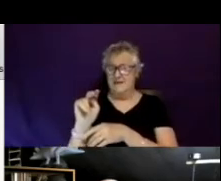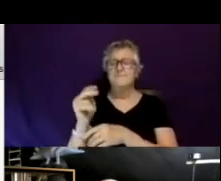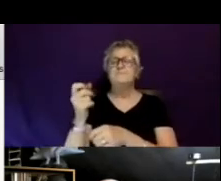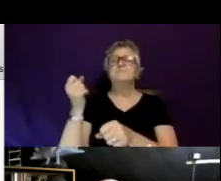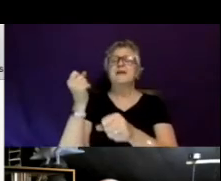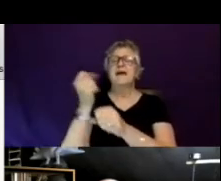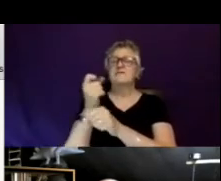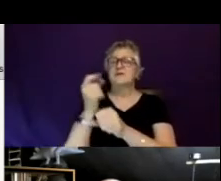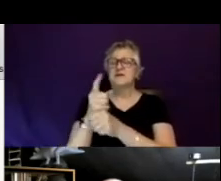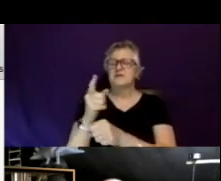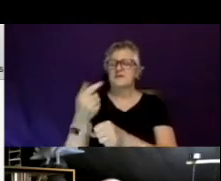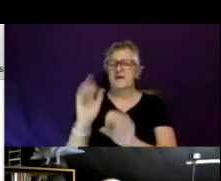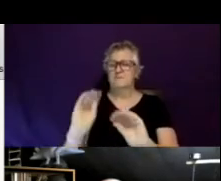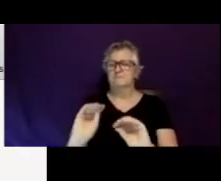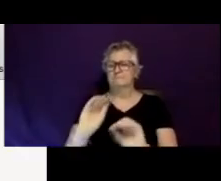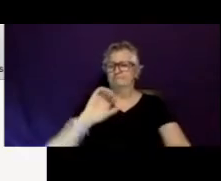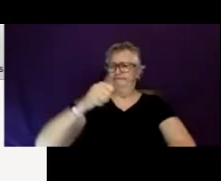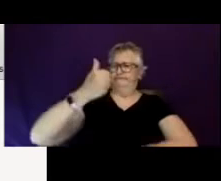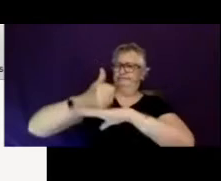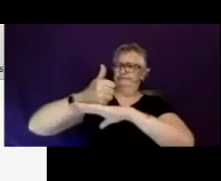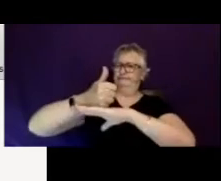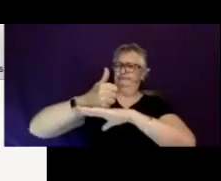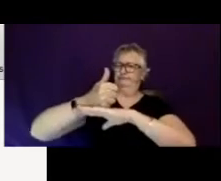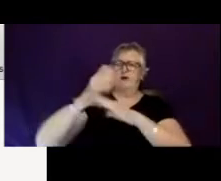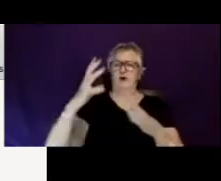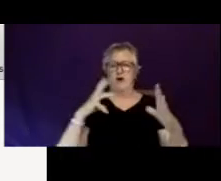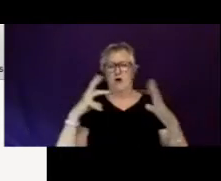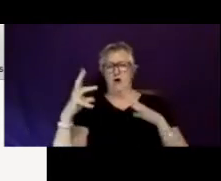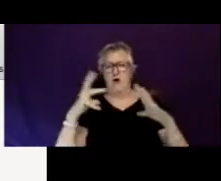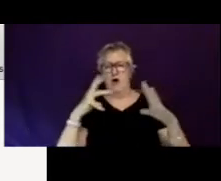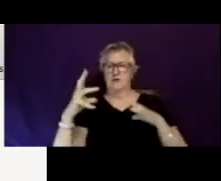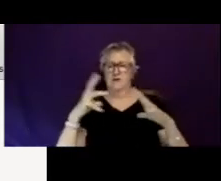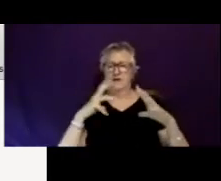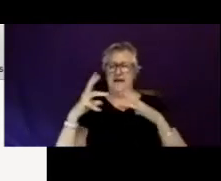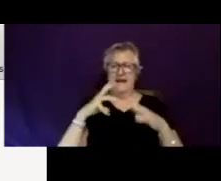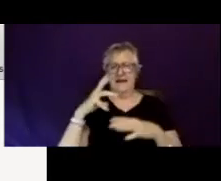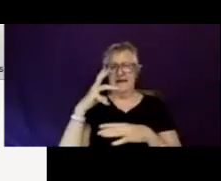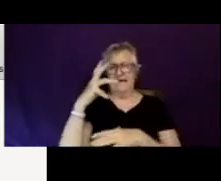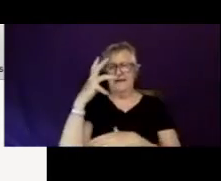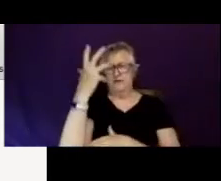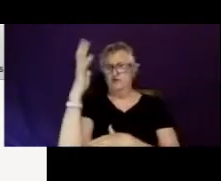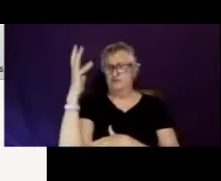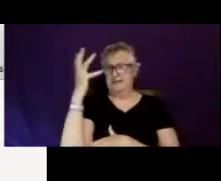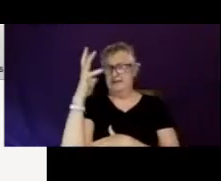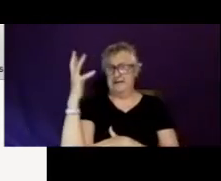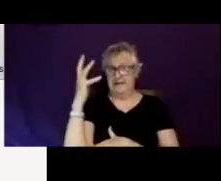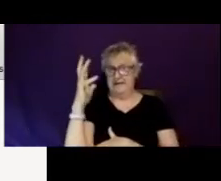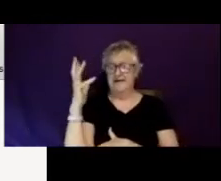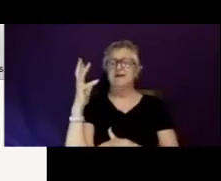and they had me, uh, make a piece, tree topper for the peace tree. That's what that is. Nice!